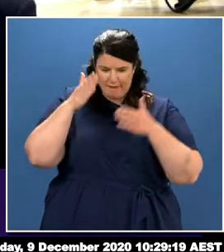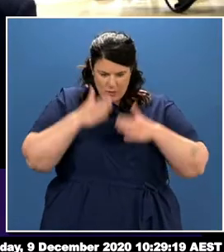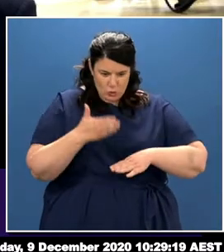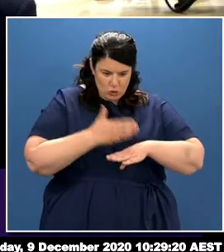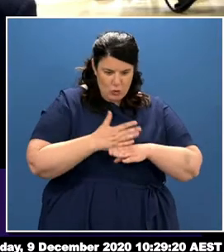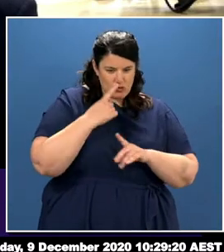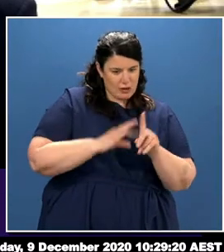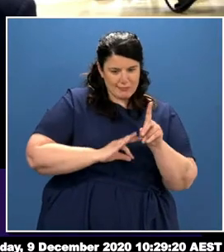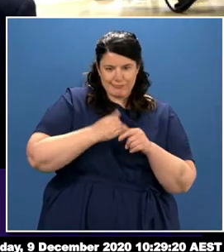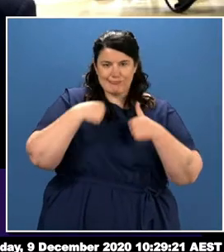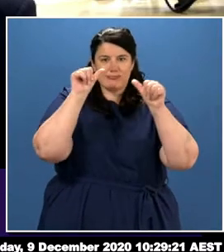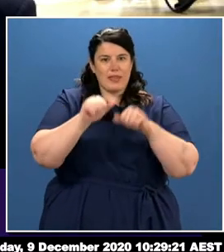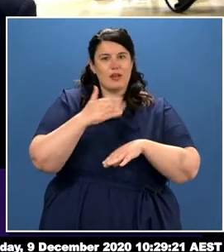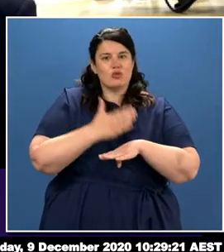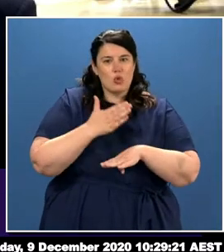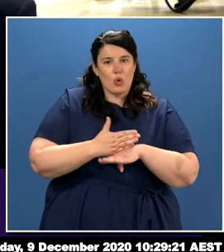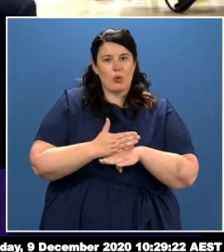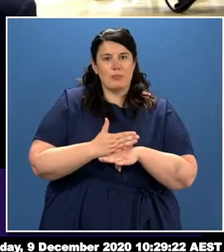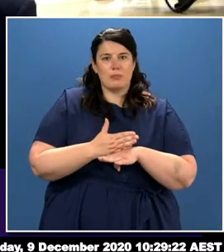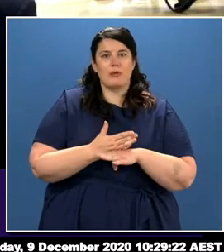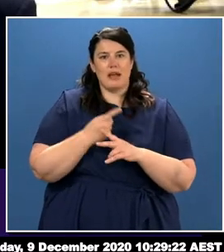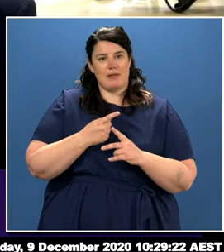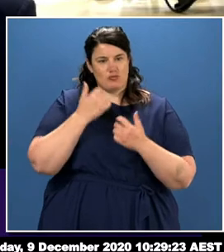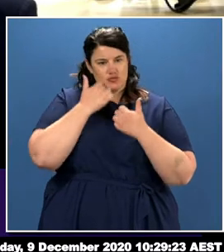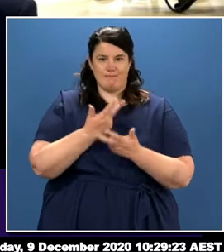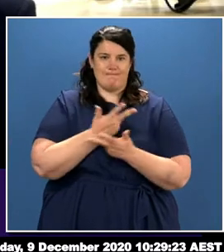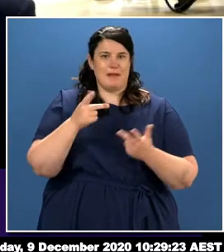best they can and proving all their positive attributes.